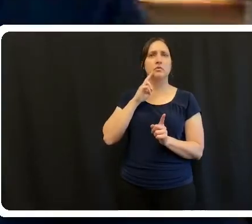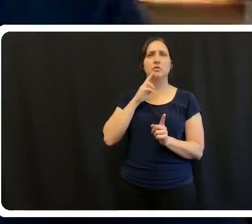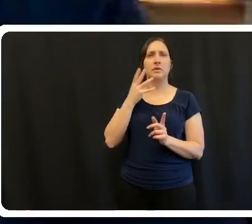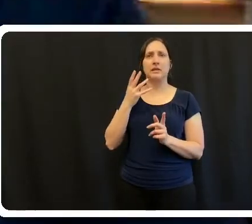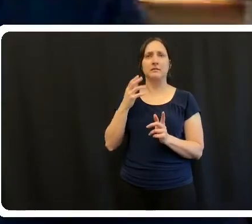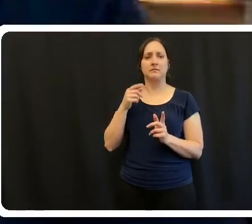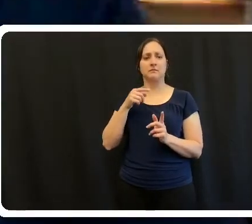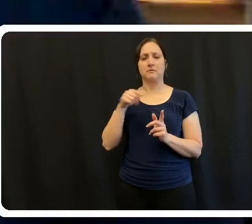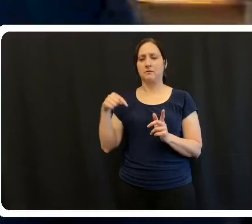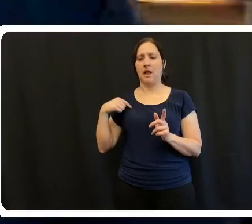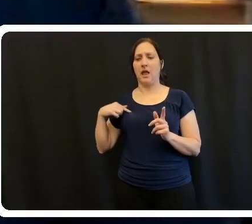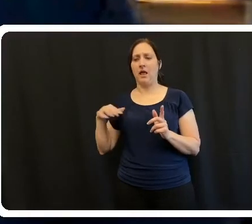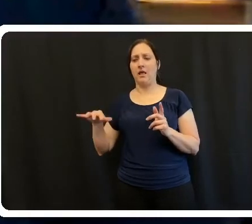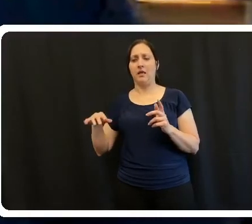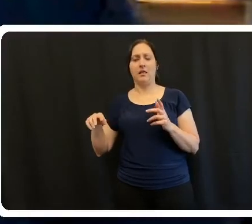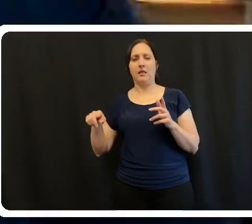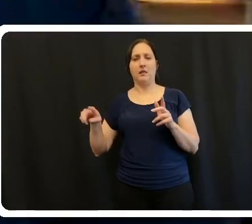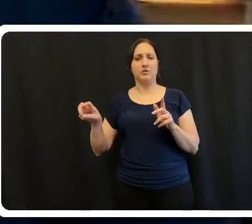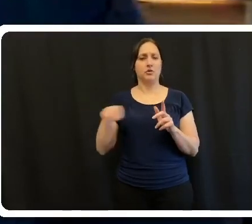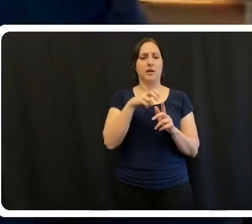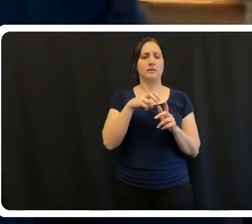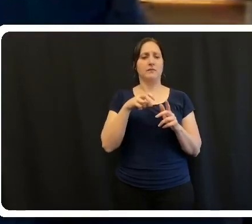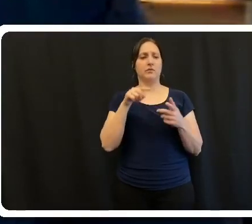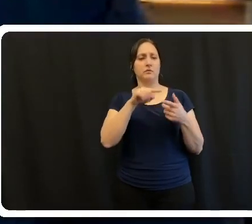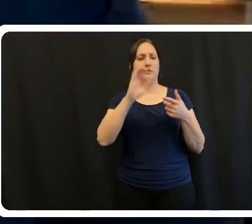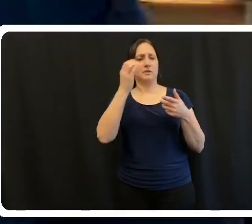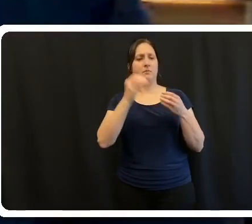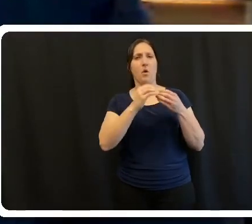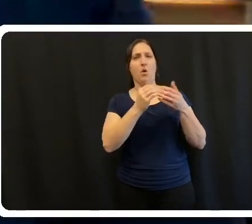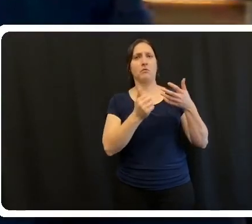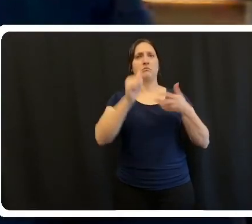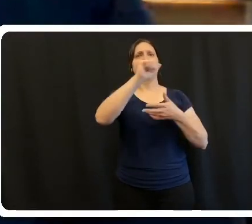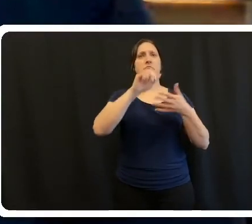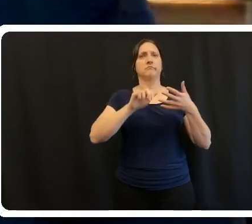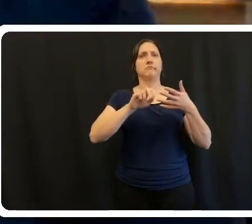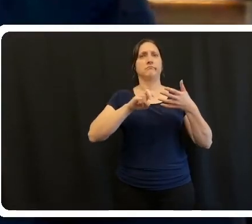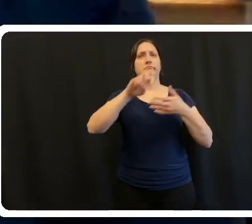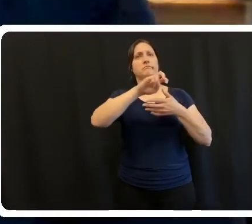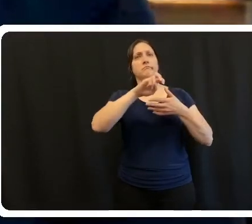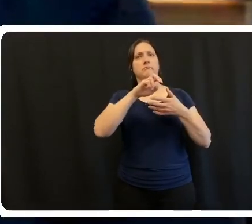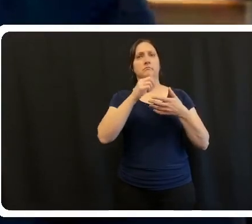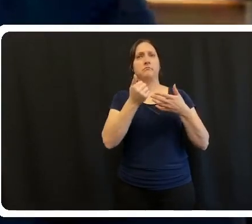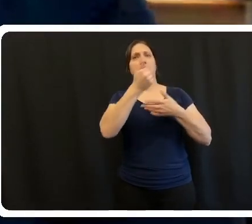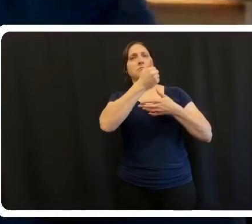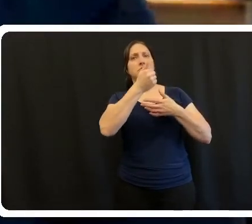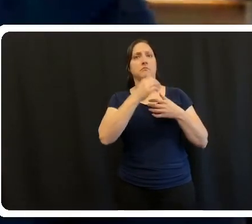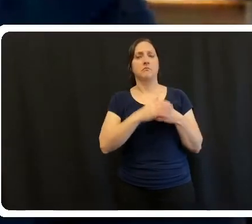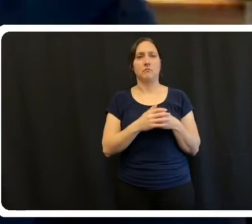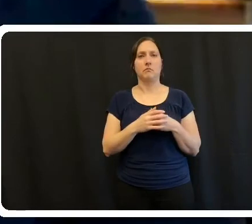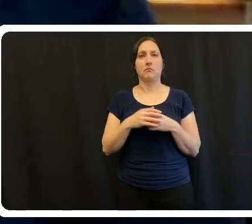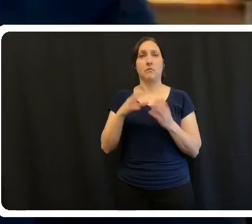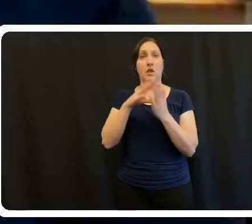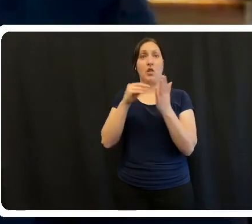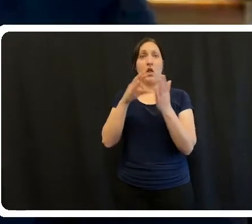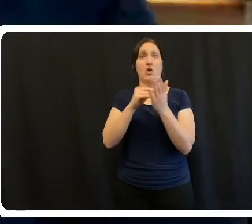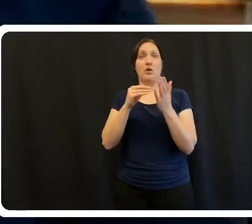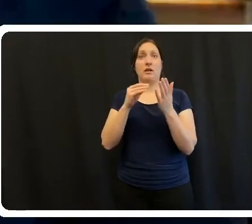They were supposed to be better schools than the ones they were at. You would think that because the learning wasn't, the interruption wasn't that bad,